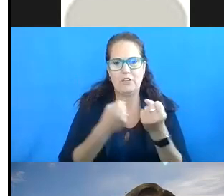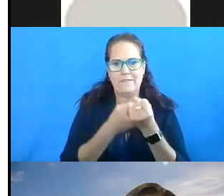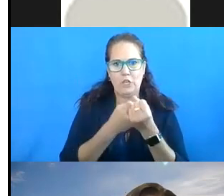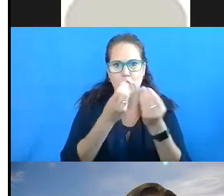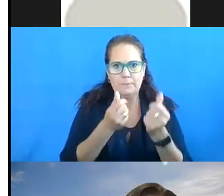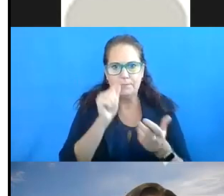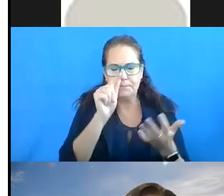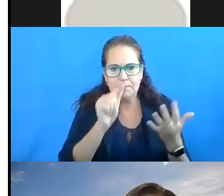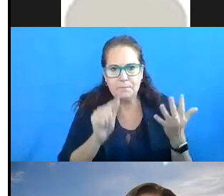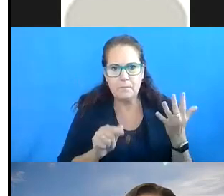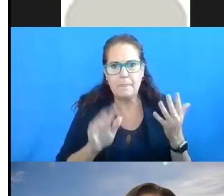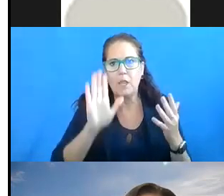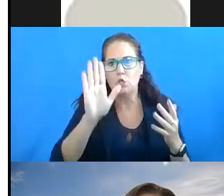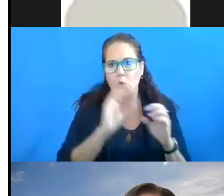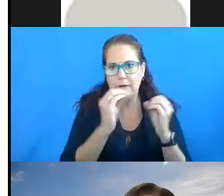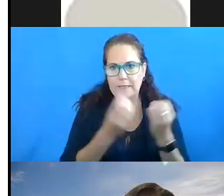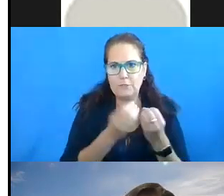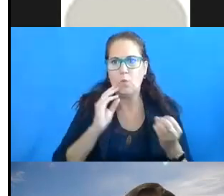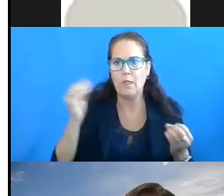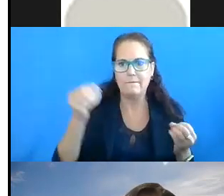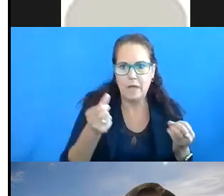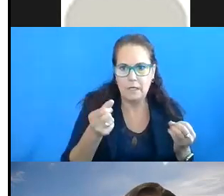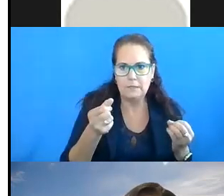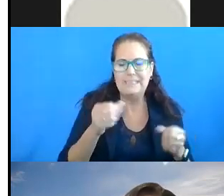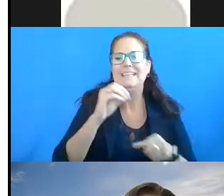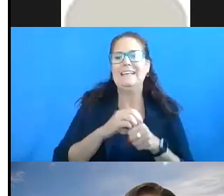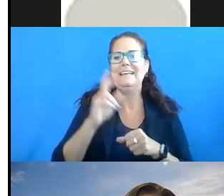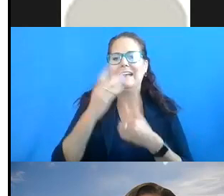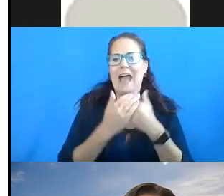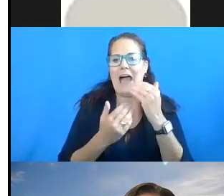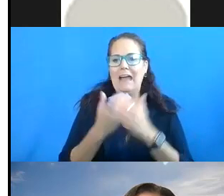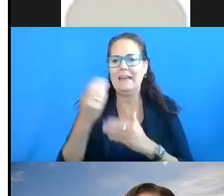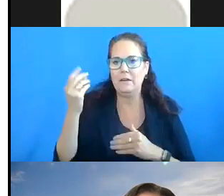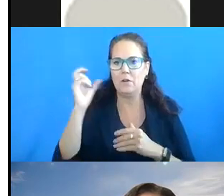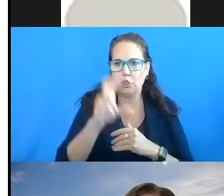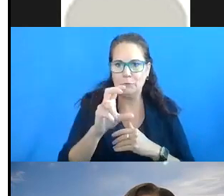So it could be your organization with your in-kind contribution, it might be the number of staffing